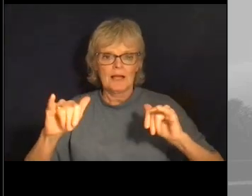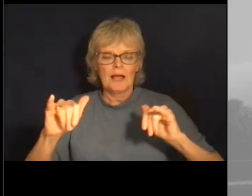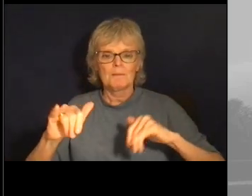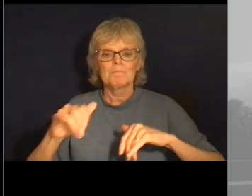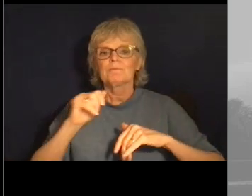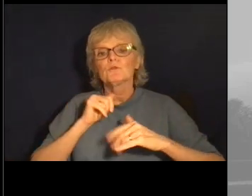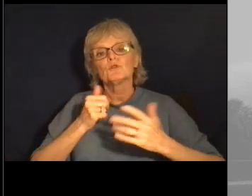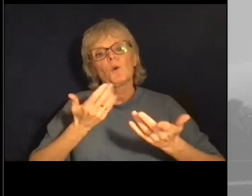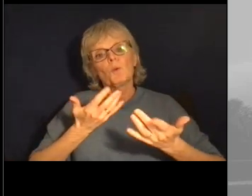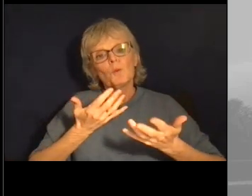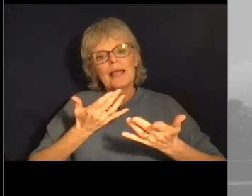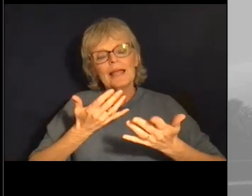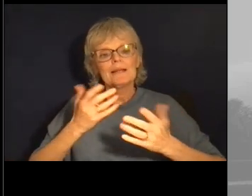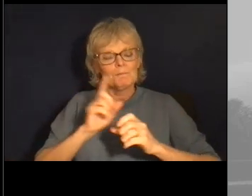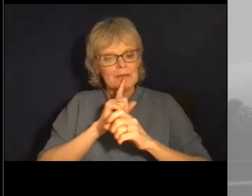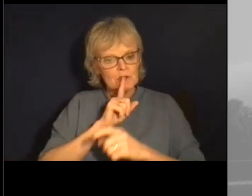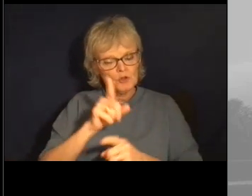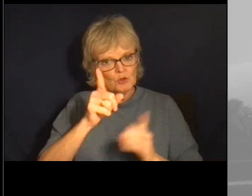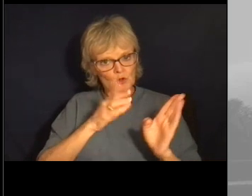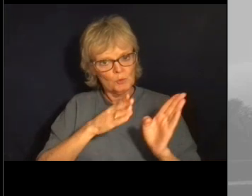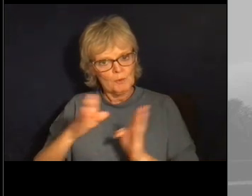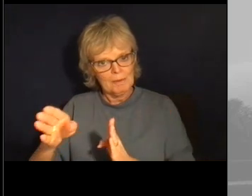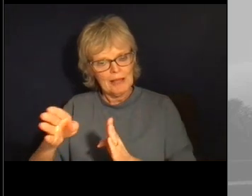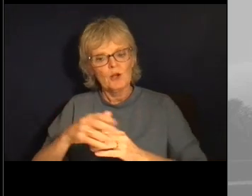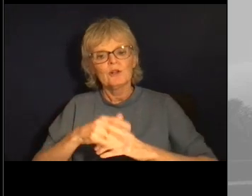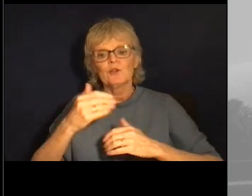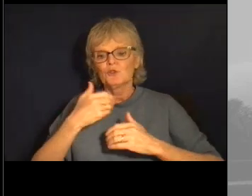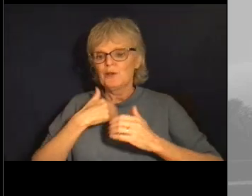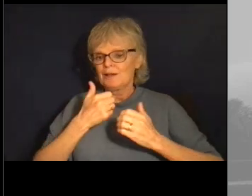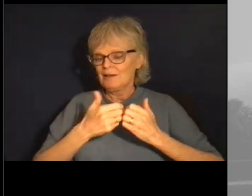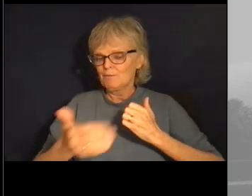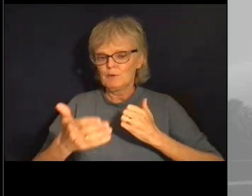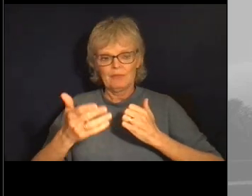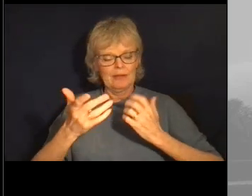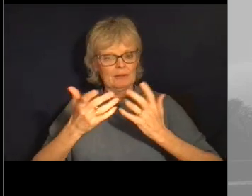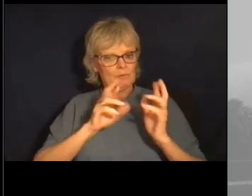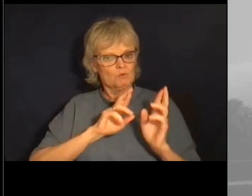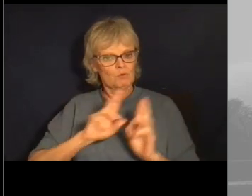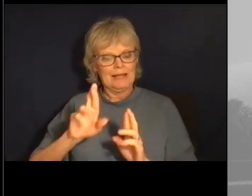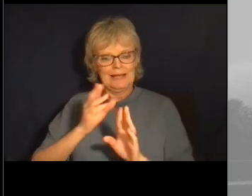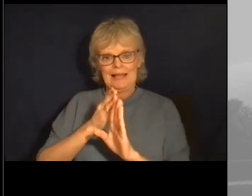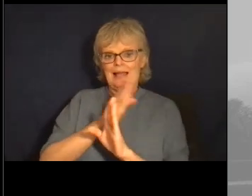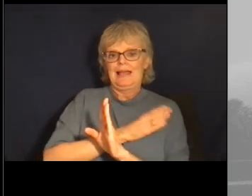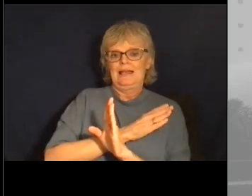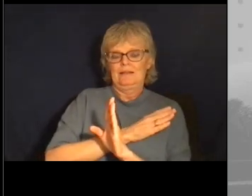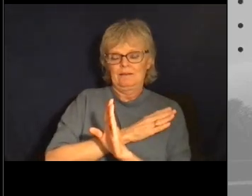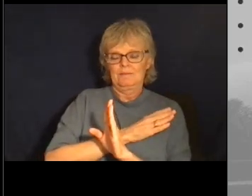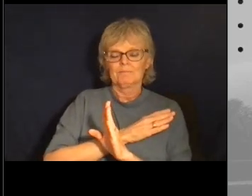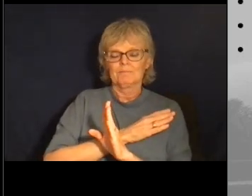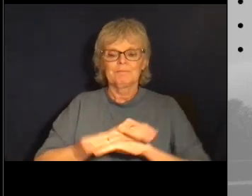and make sure that you're prepared for those kinds of things. And you've got everything in order ahead of time, before you have to do something like that.